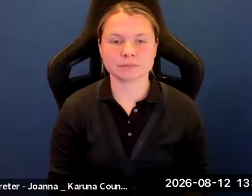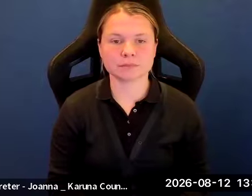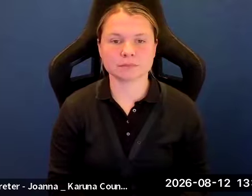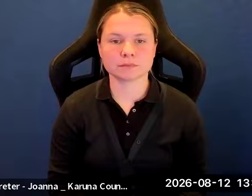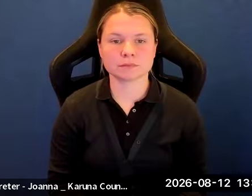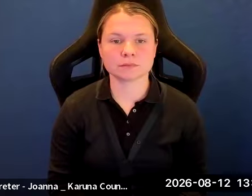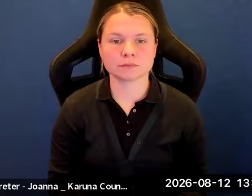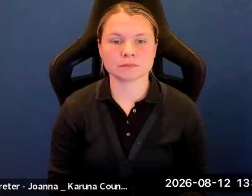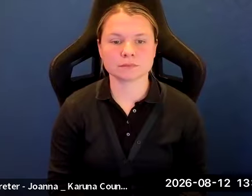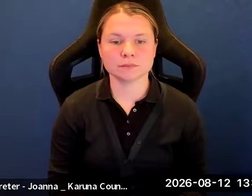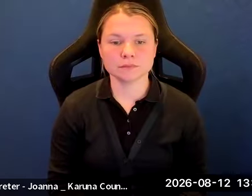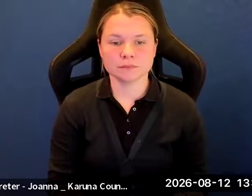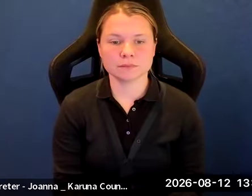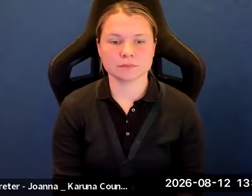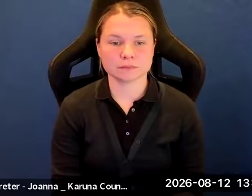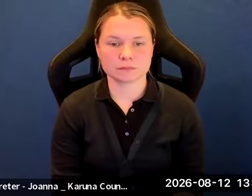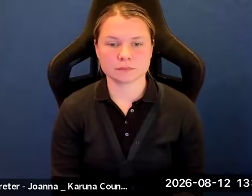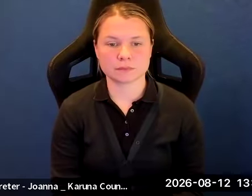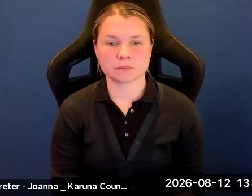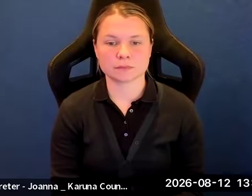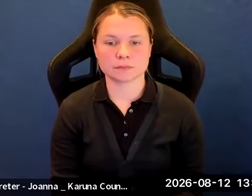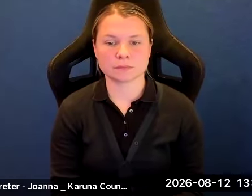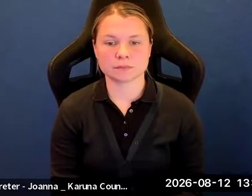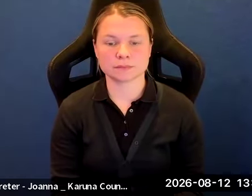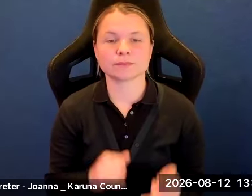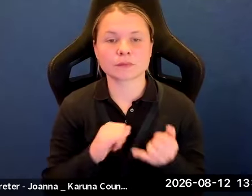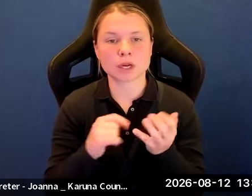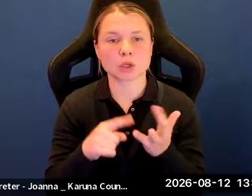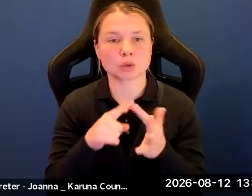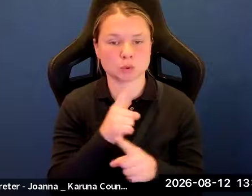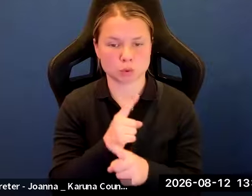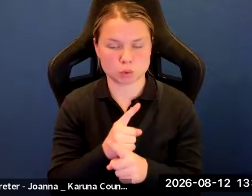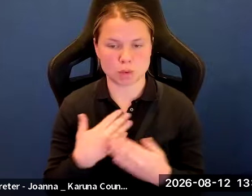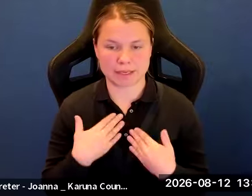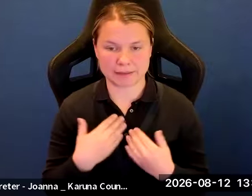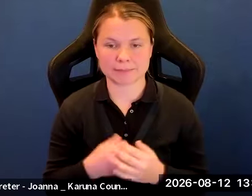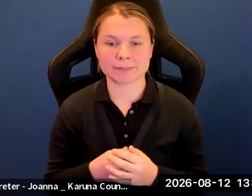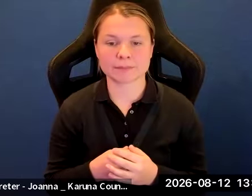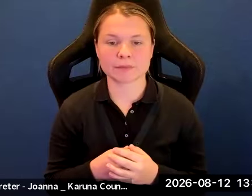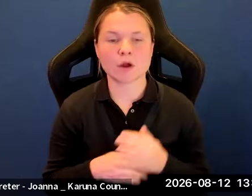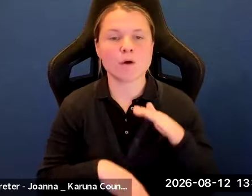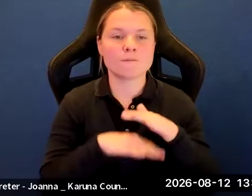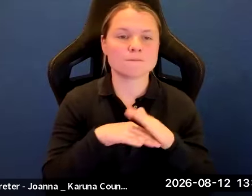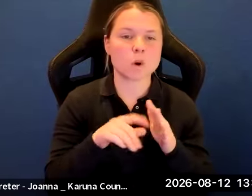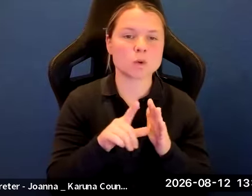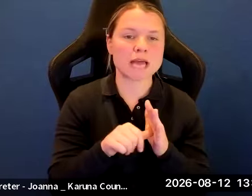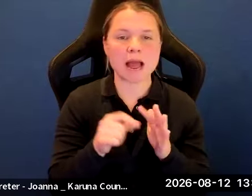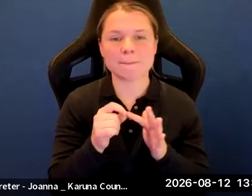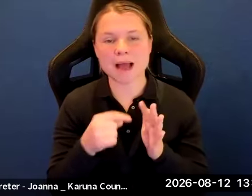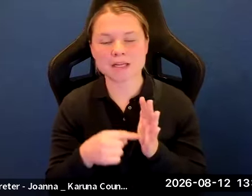can update. You can edit